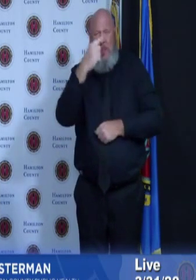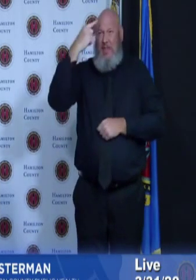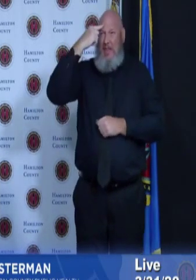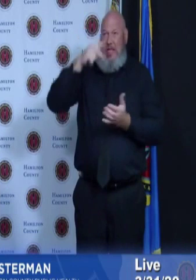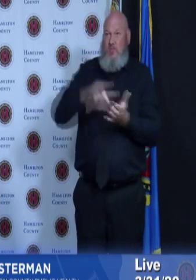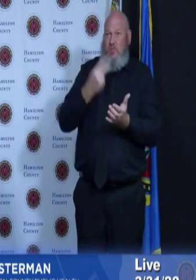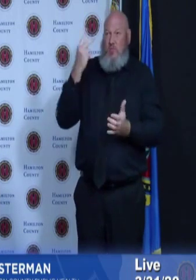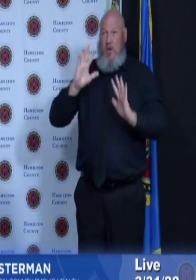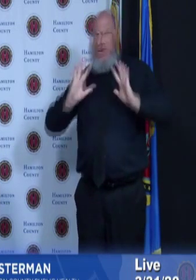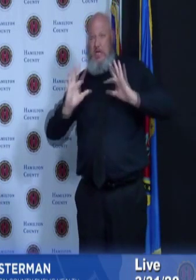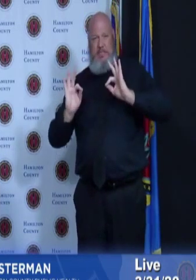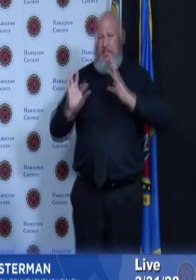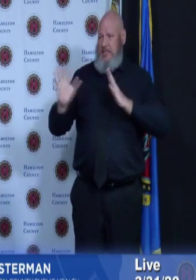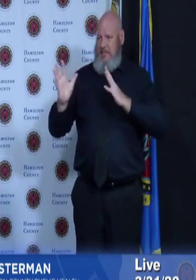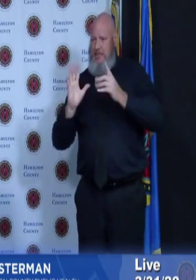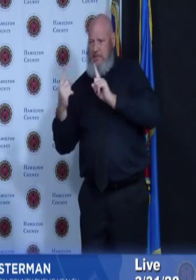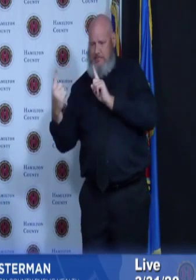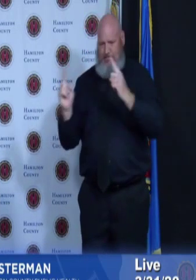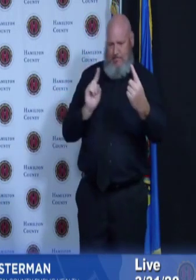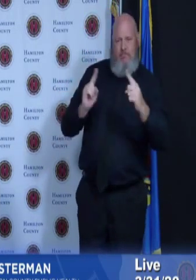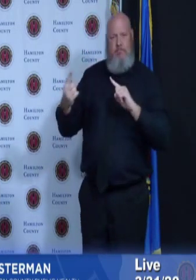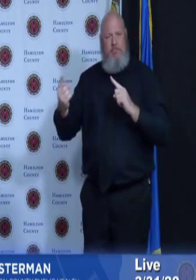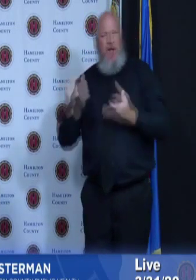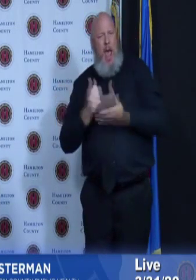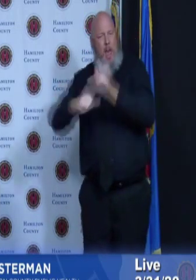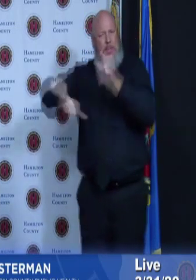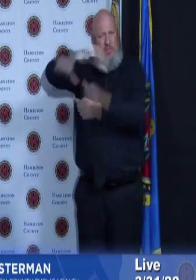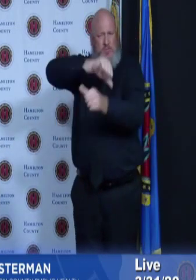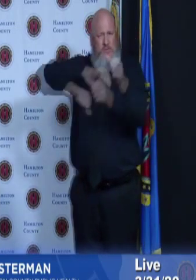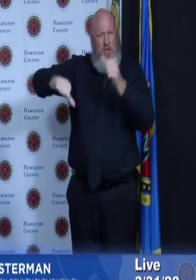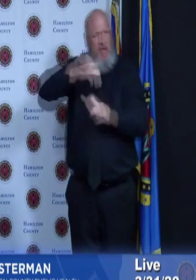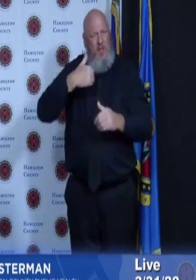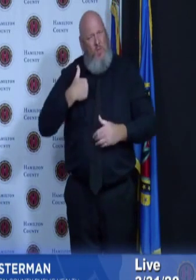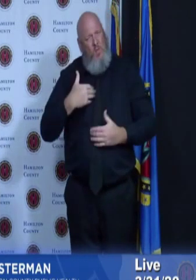make a decision because your actions will protect others and lastly I've